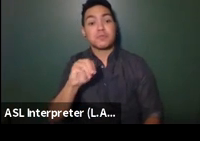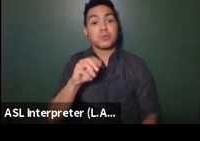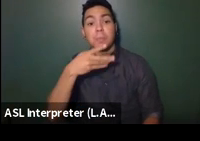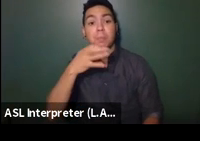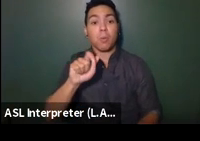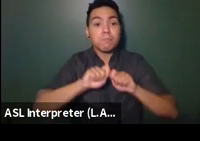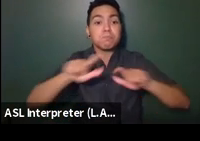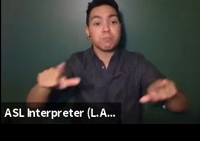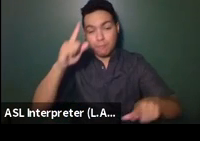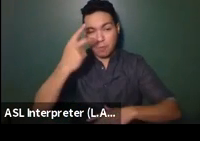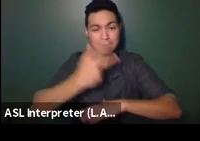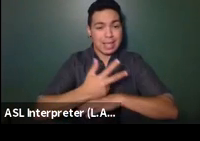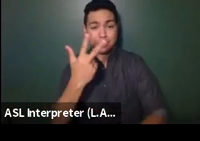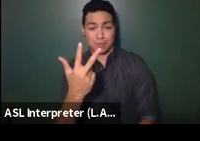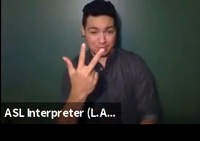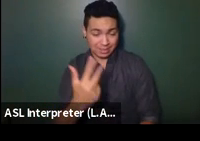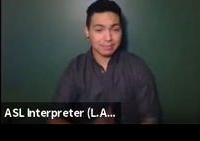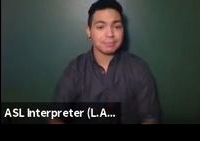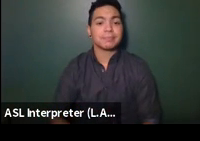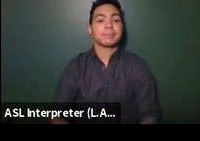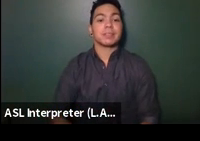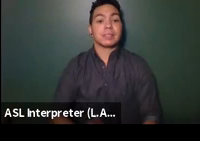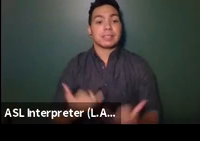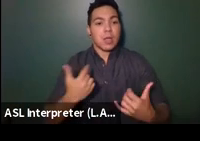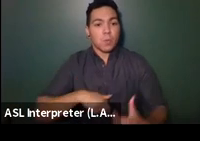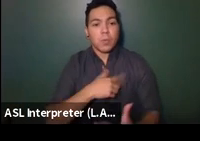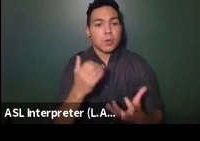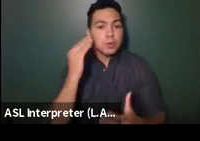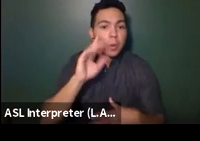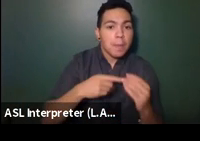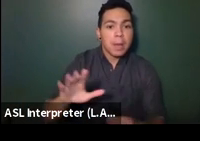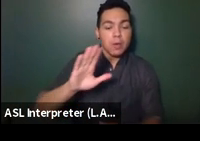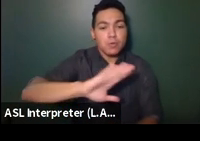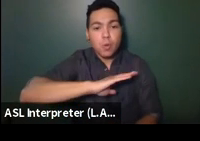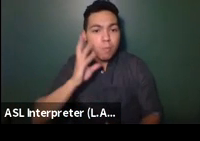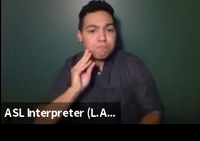ESD 113 - Andrew Hickman: So we're really looking at exploration with adding content, which is what we asked you to do last night.